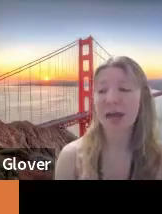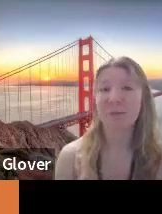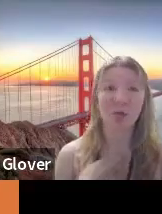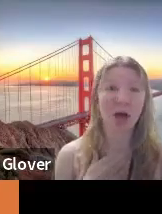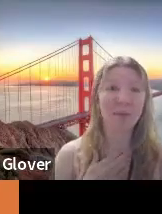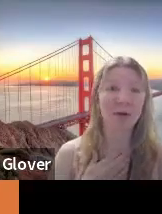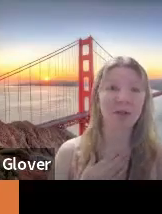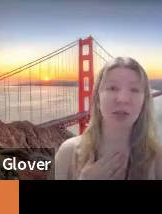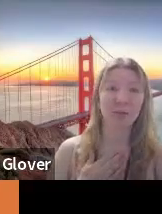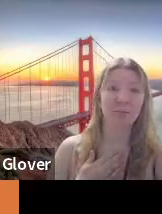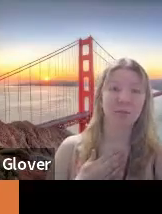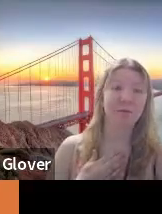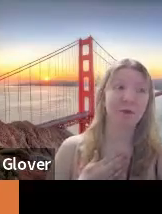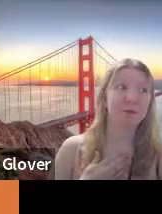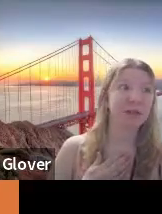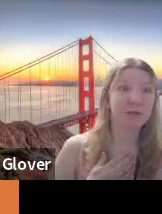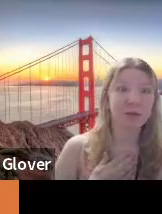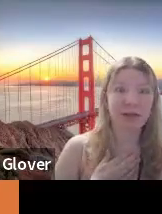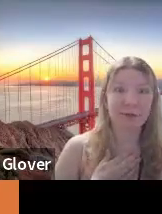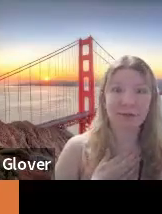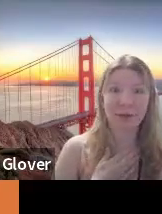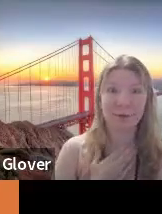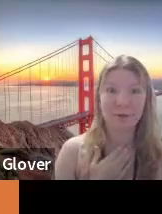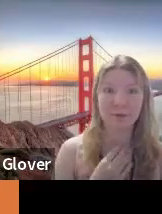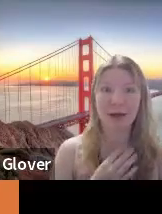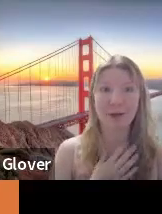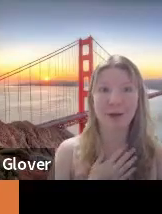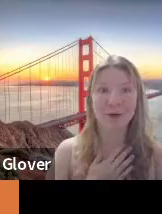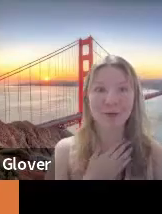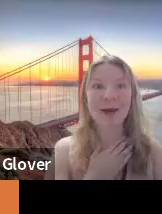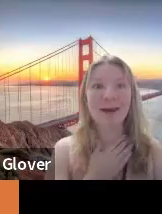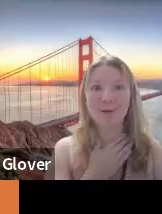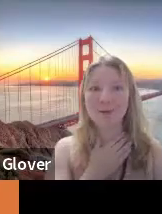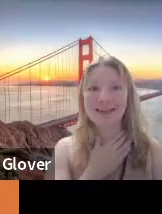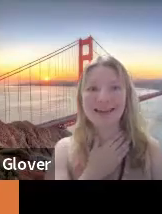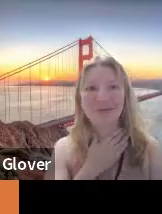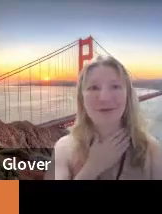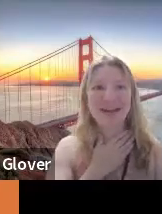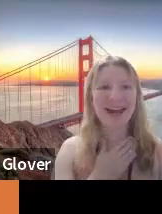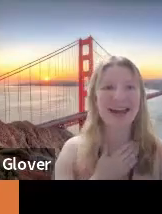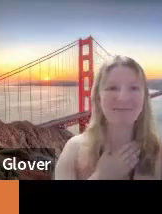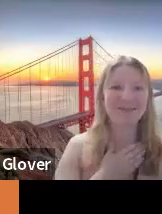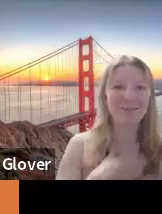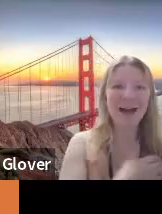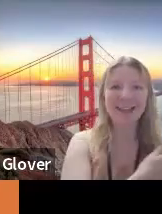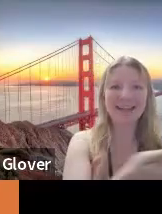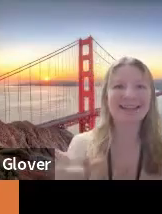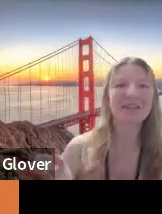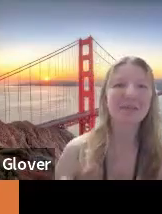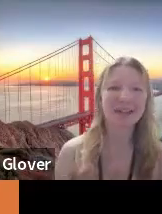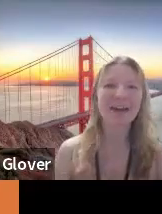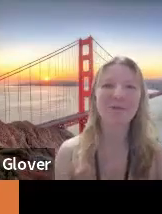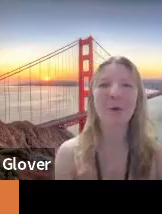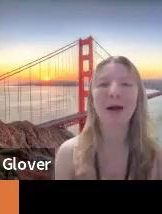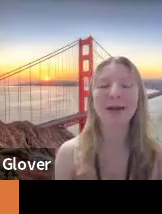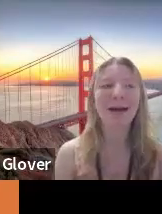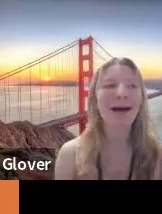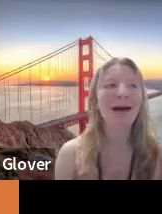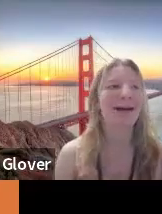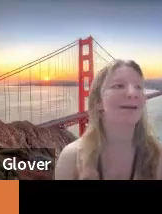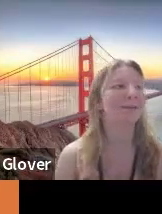be things we don't think about or don't think it would've made a huge difference in